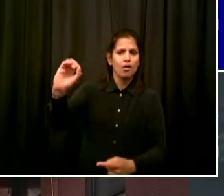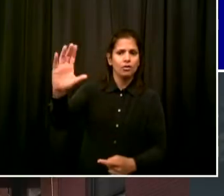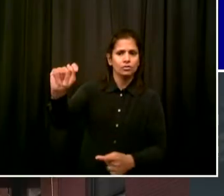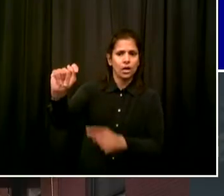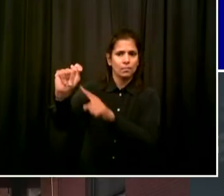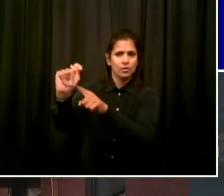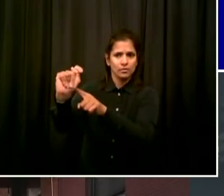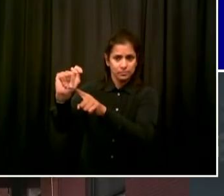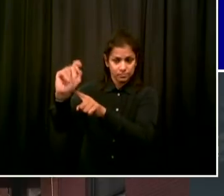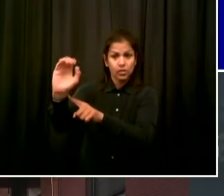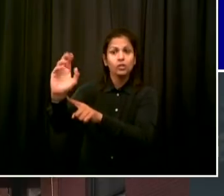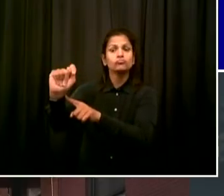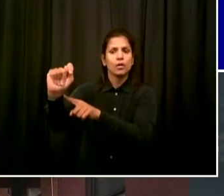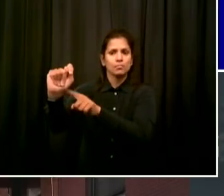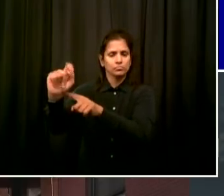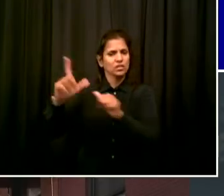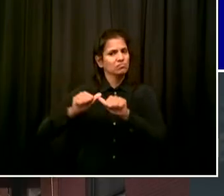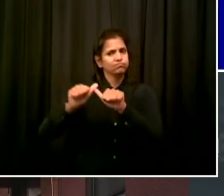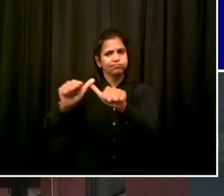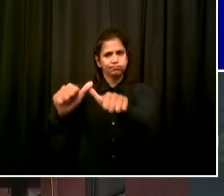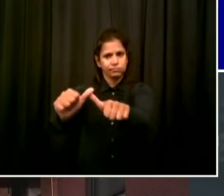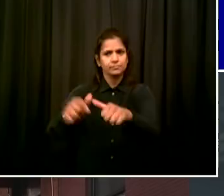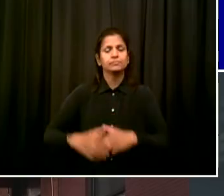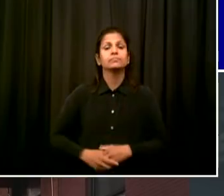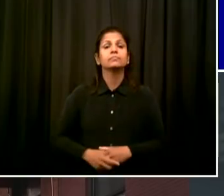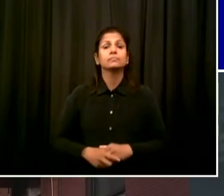THROUGH SEPTEMBER , THROUGH OOBCTERW, E'RE EXTENDING THIS